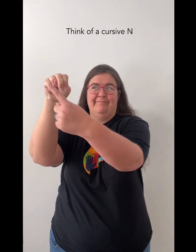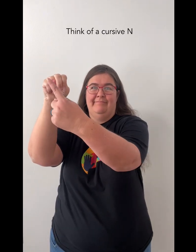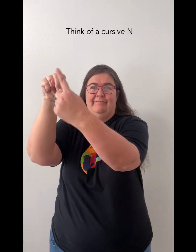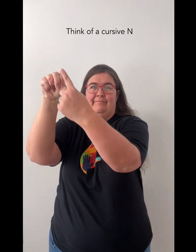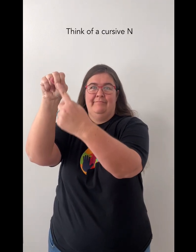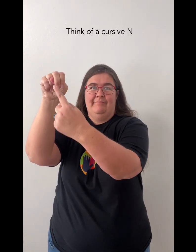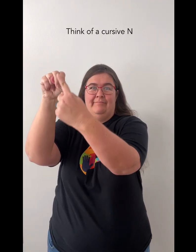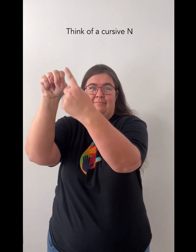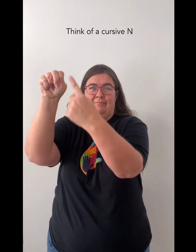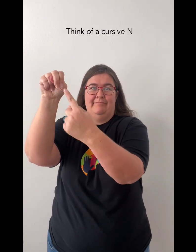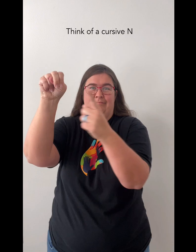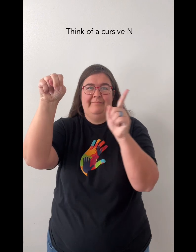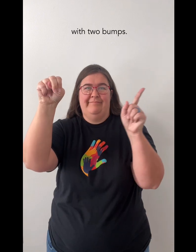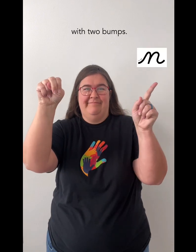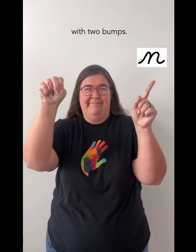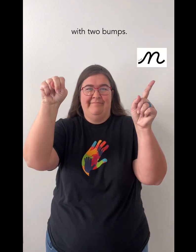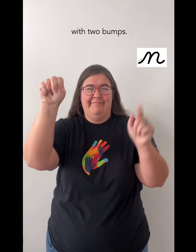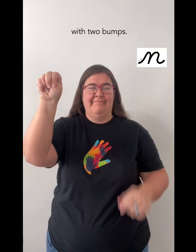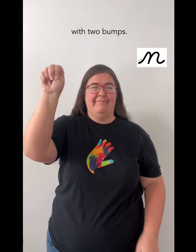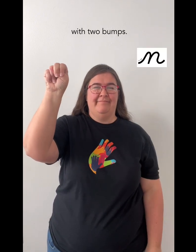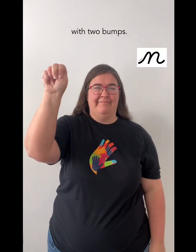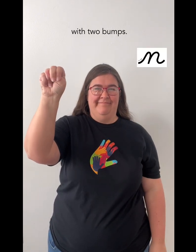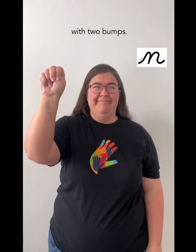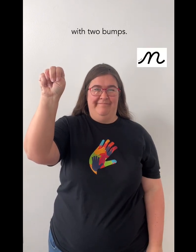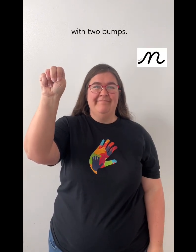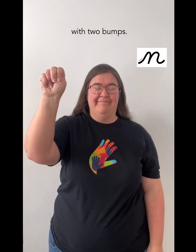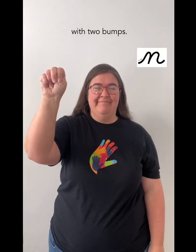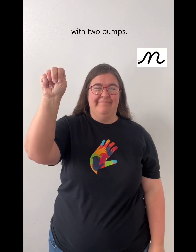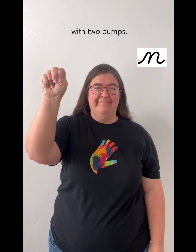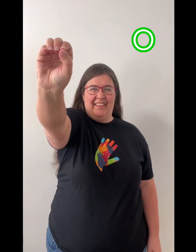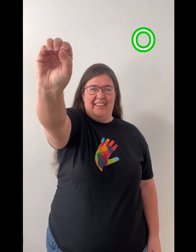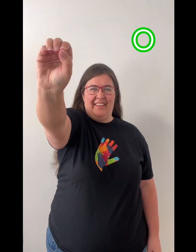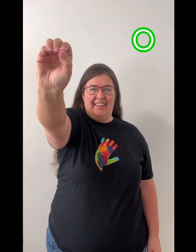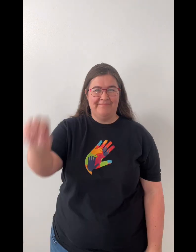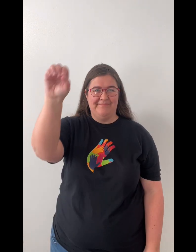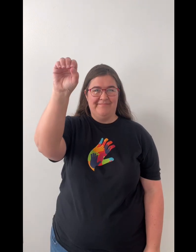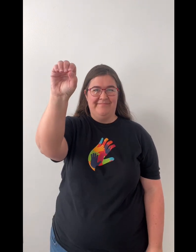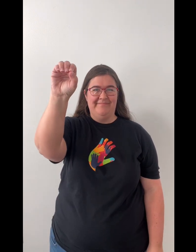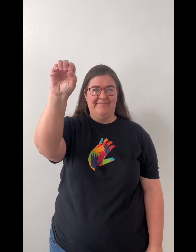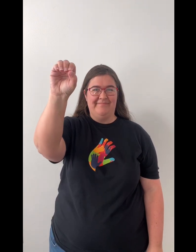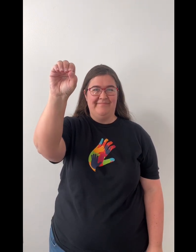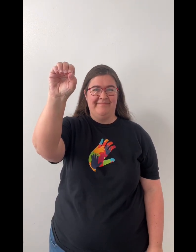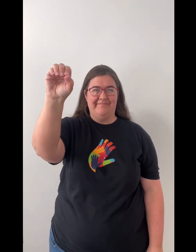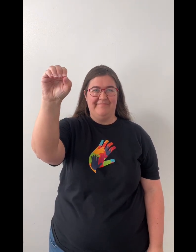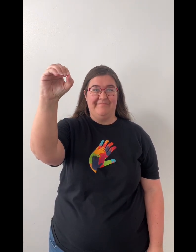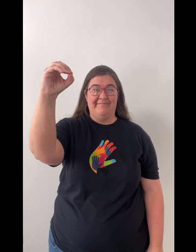Think of a cursive N with two bumps. How to sign O in ASL